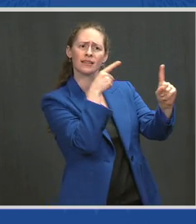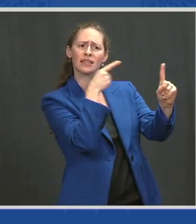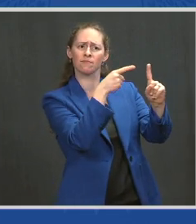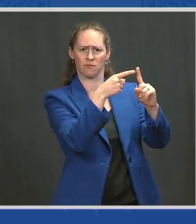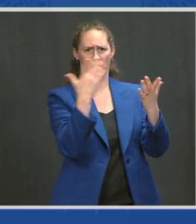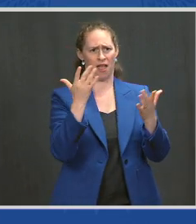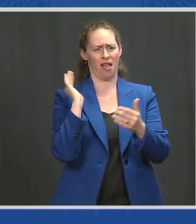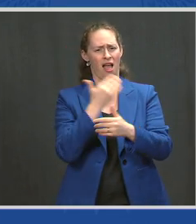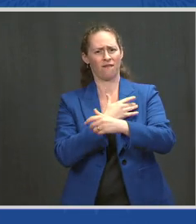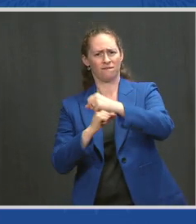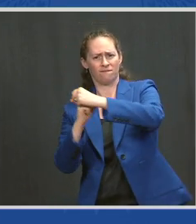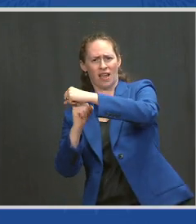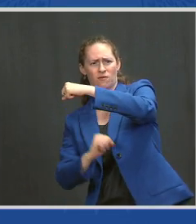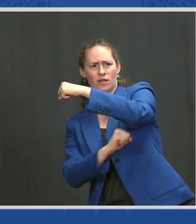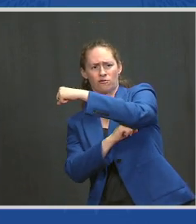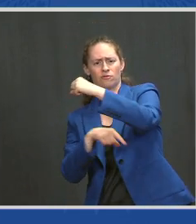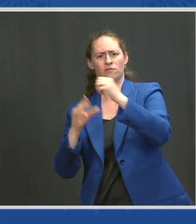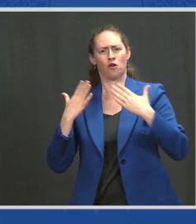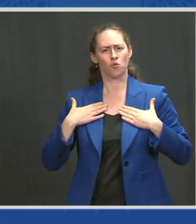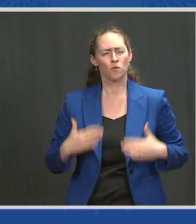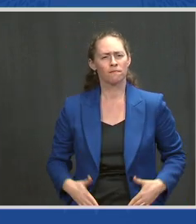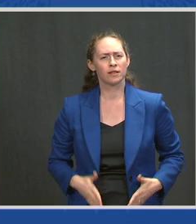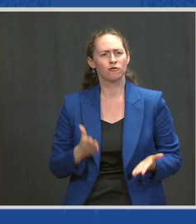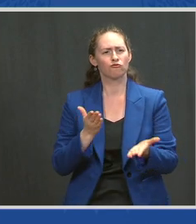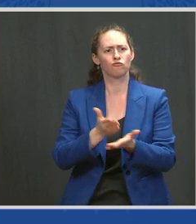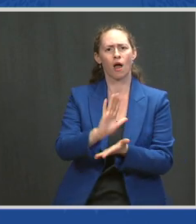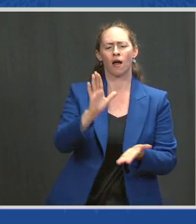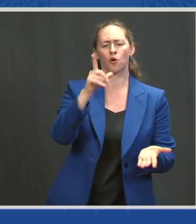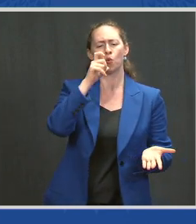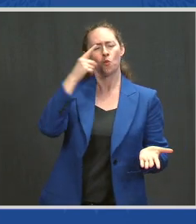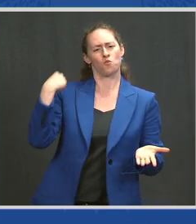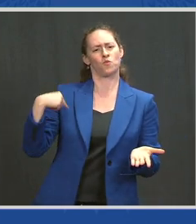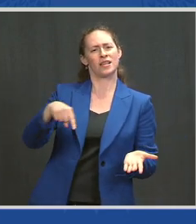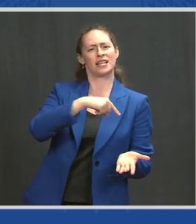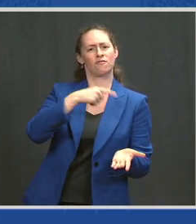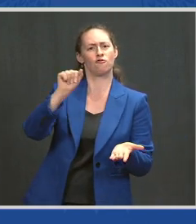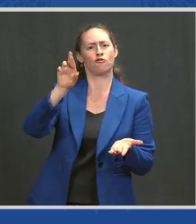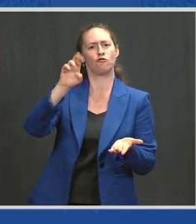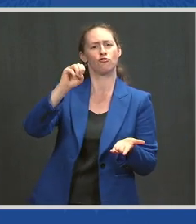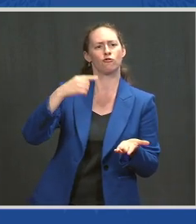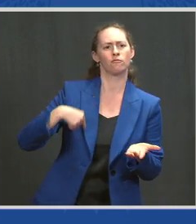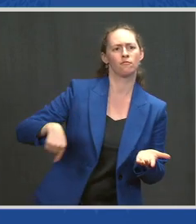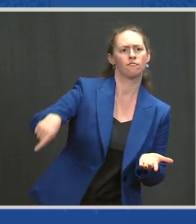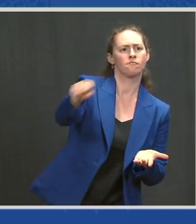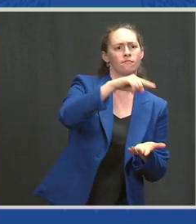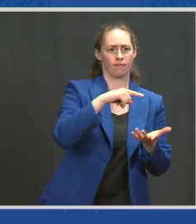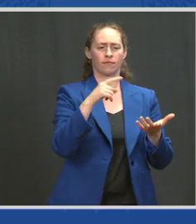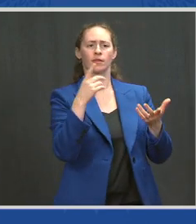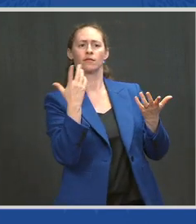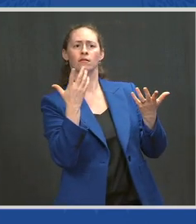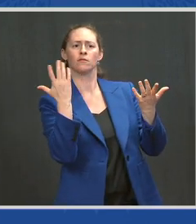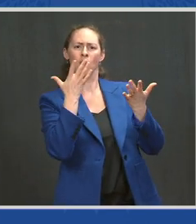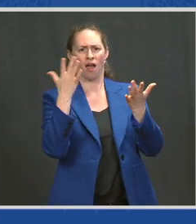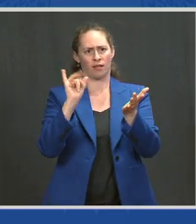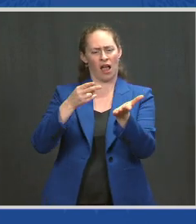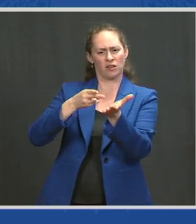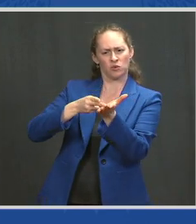because that's what we are, that's who we are. The idea is: "We hold these truths self-evident that all men and women"